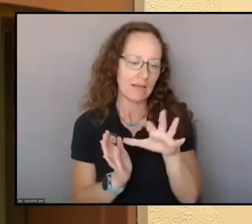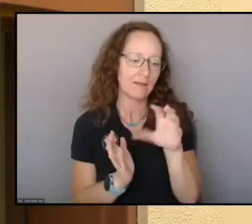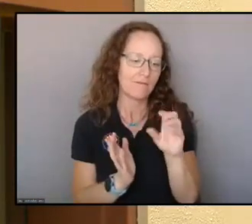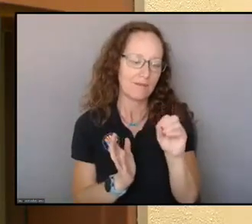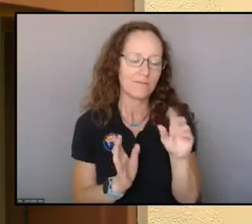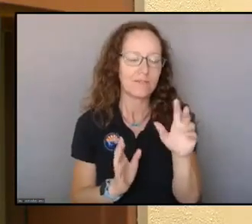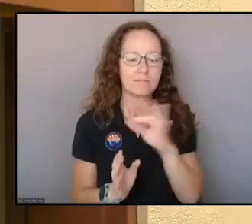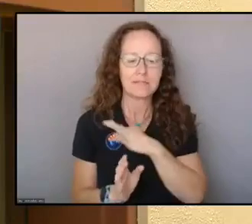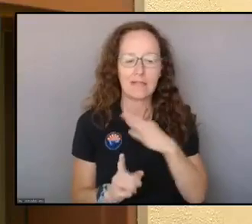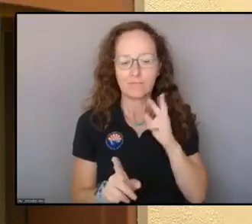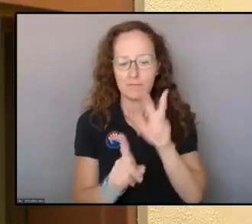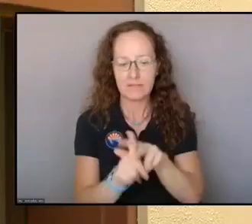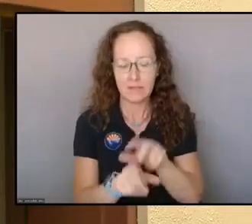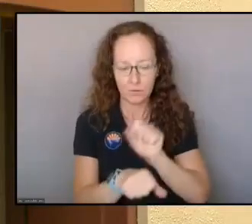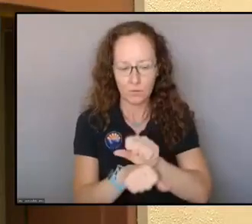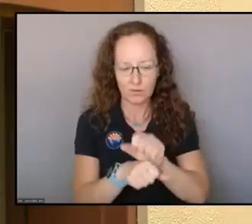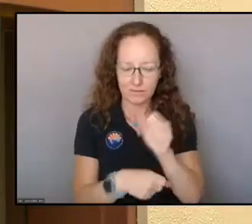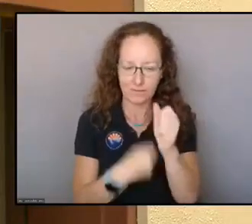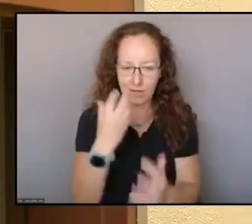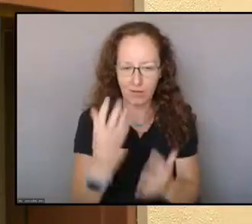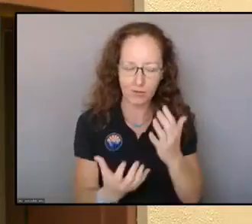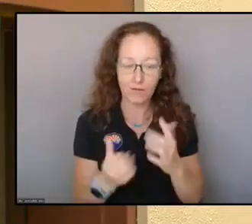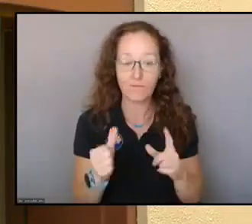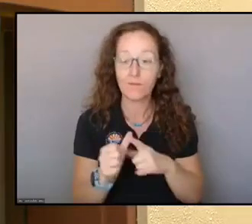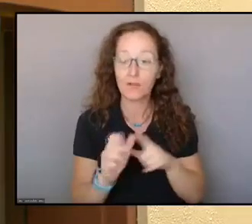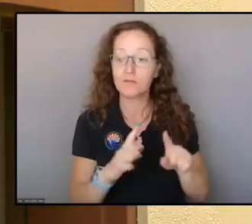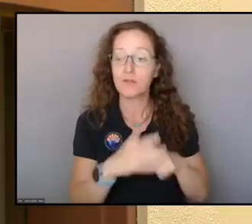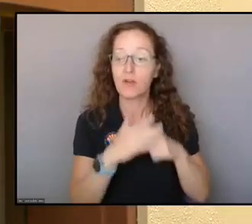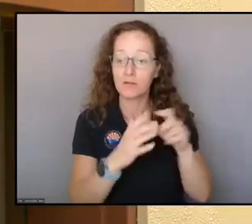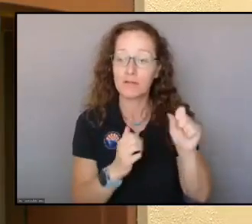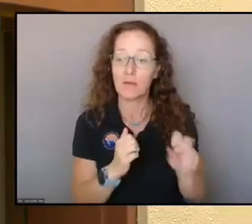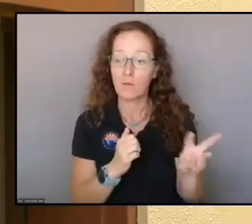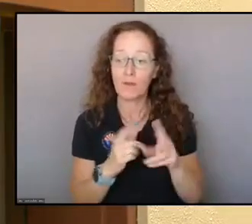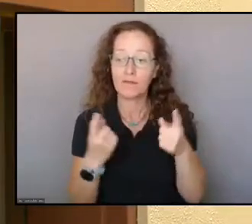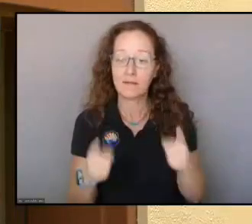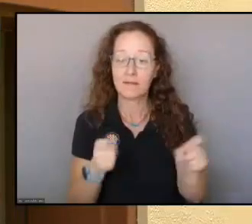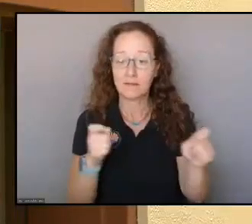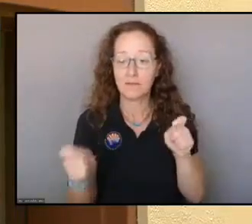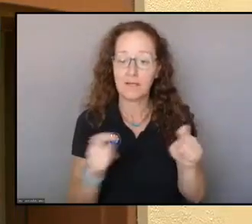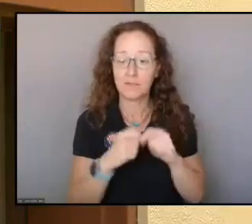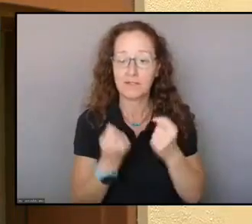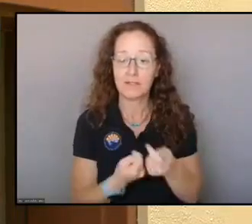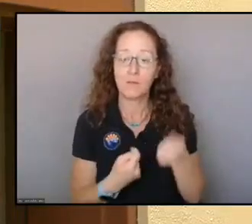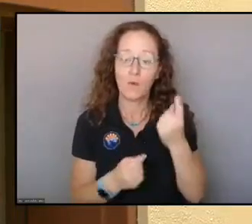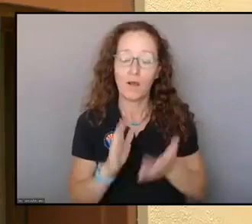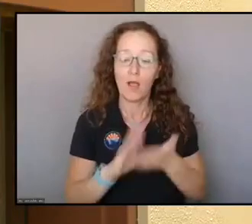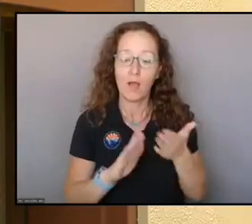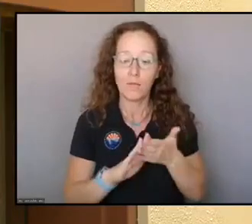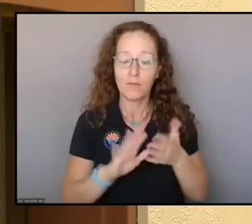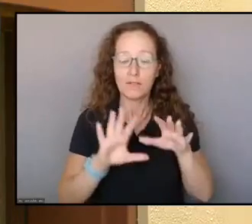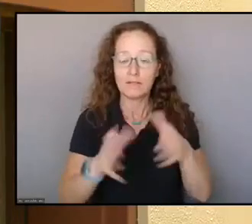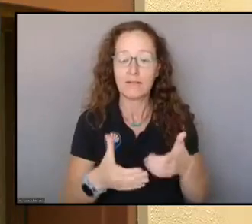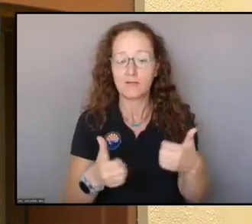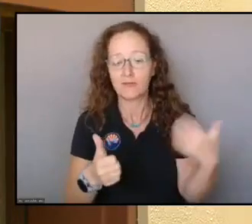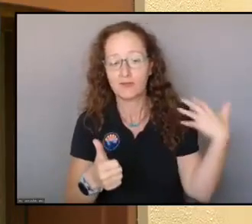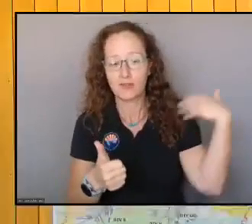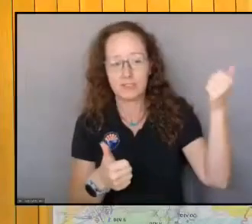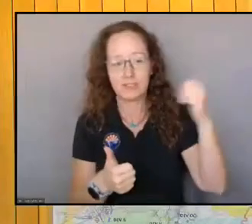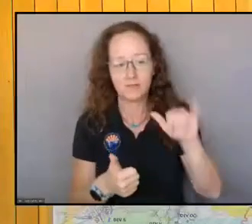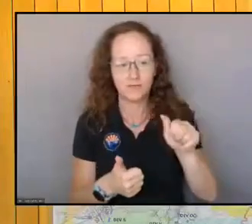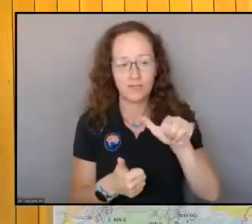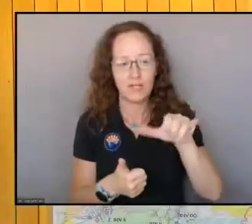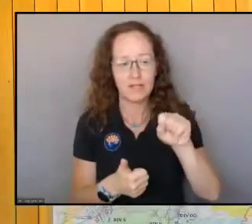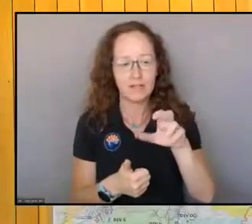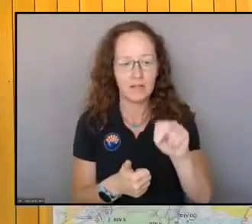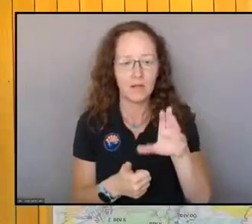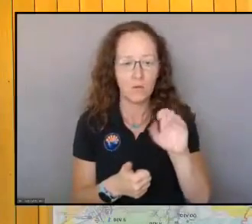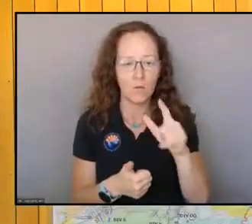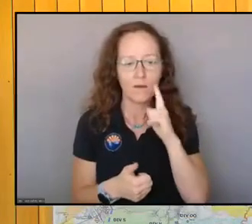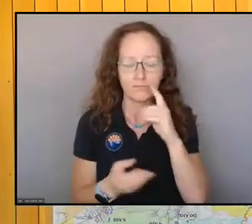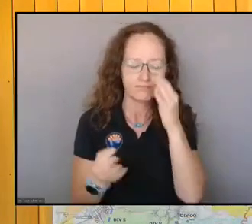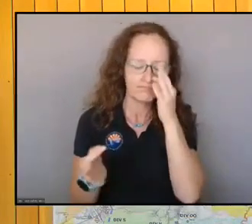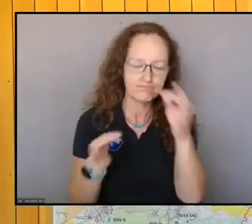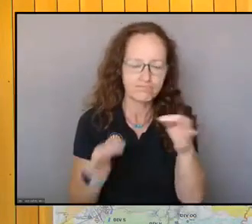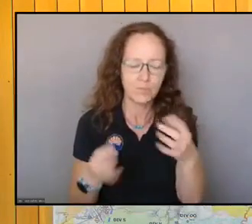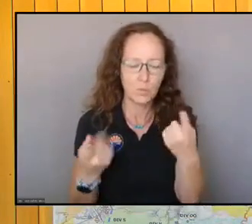I'M GOING TO START OFF WITH SOUTHWEST INCIDENT